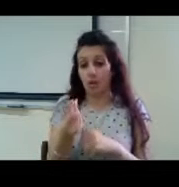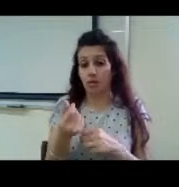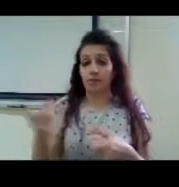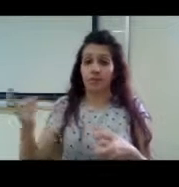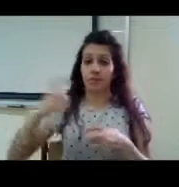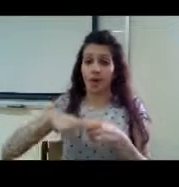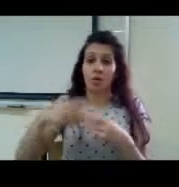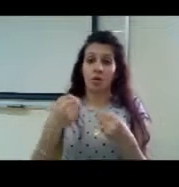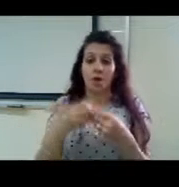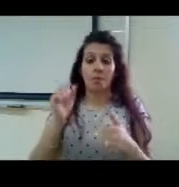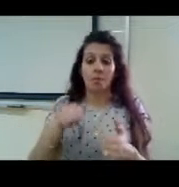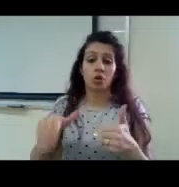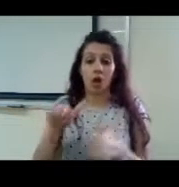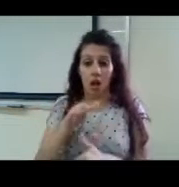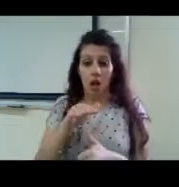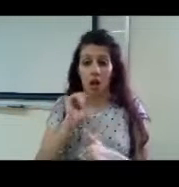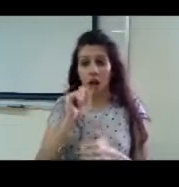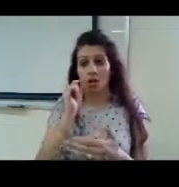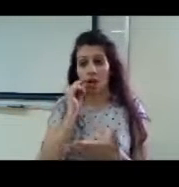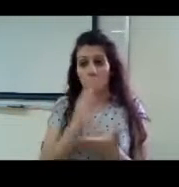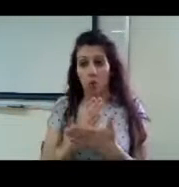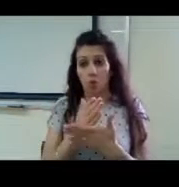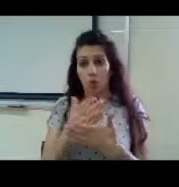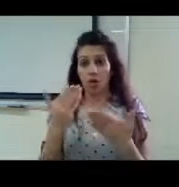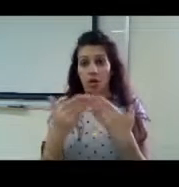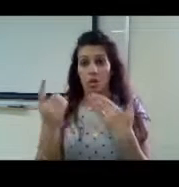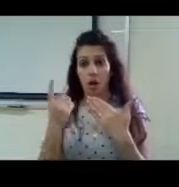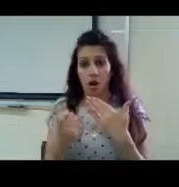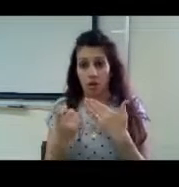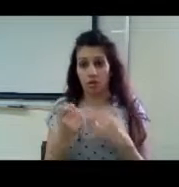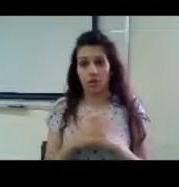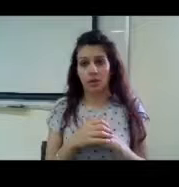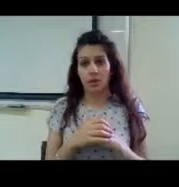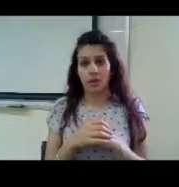Solana Jakub last Diwali Alka Alamo metal